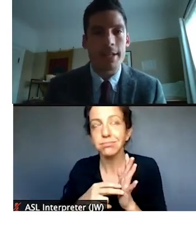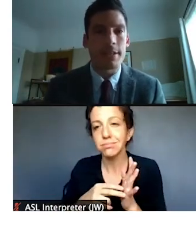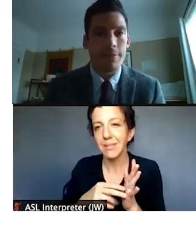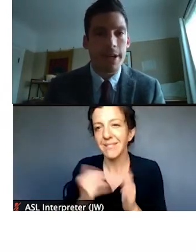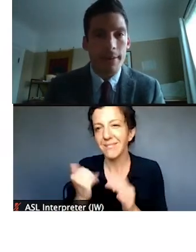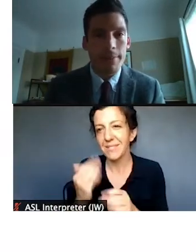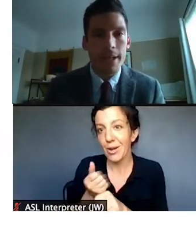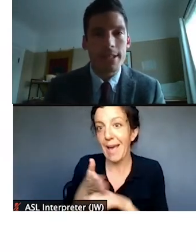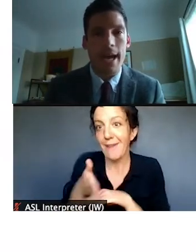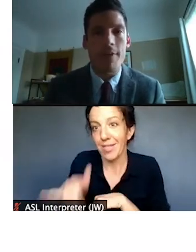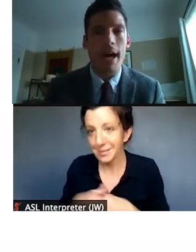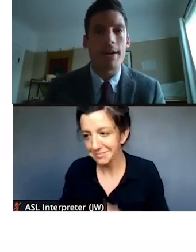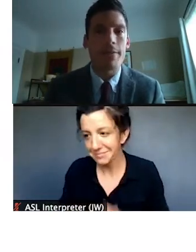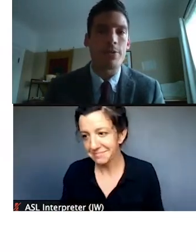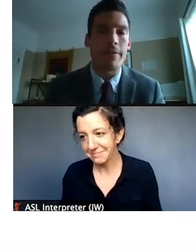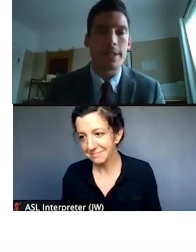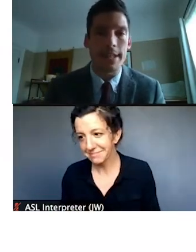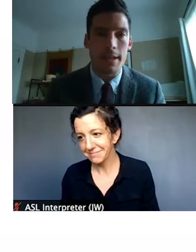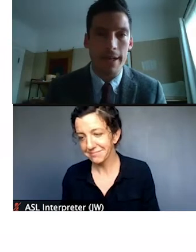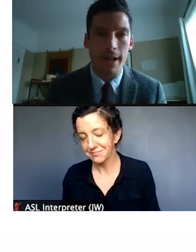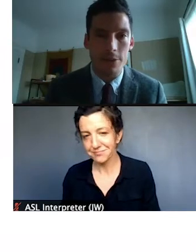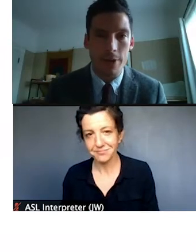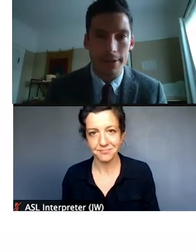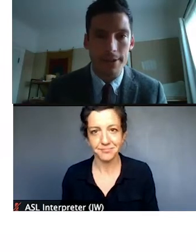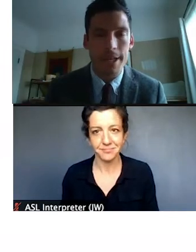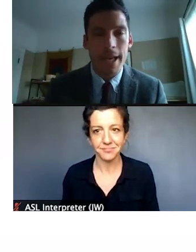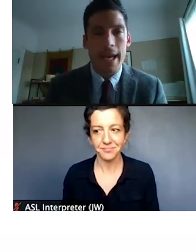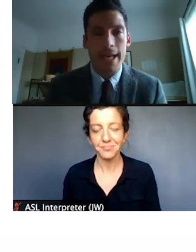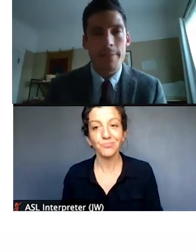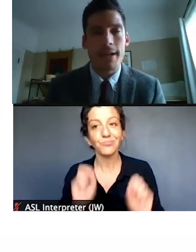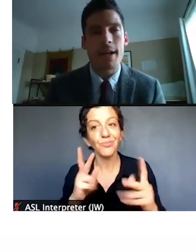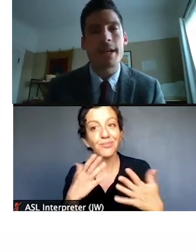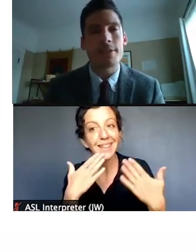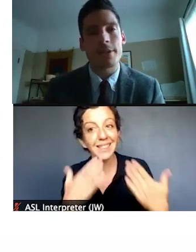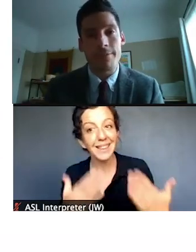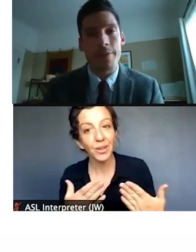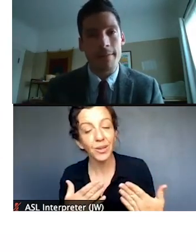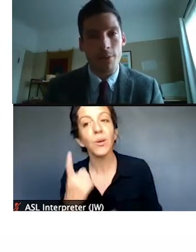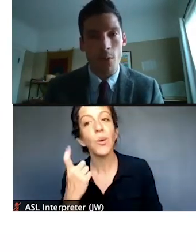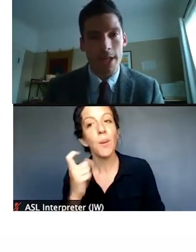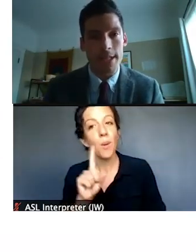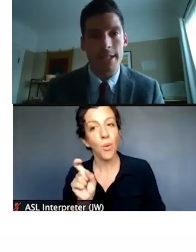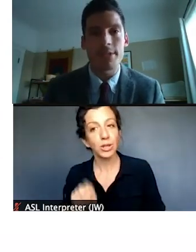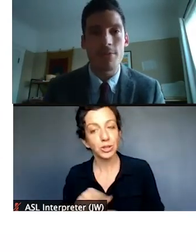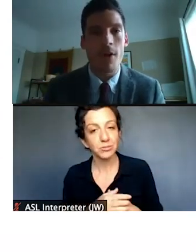and delivery companies have hired their drivers as independent contractors. And independent contractors are different than employees insofar